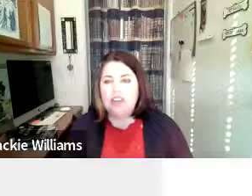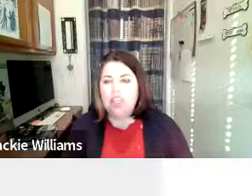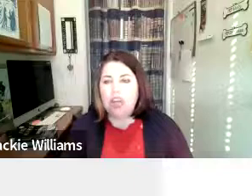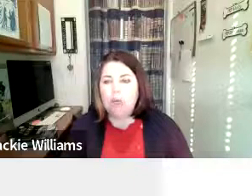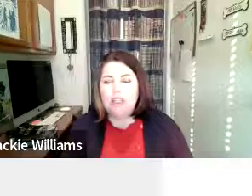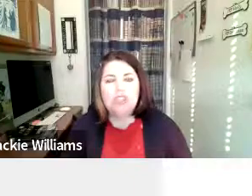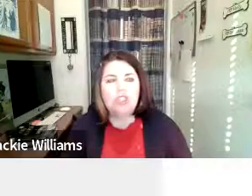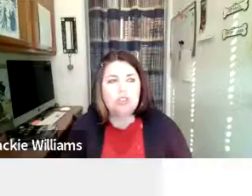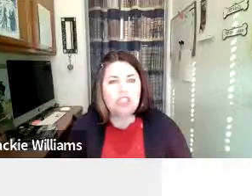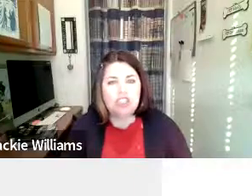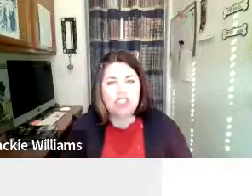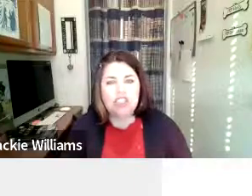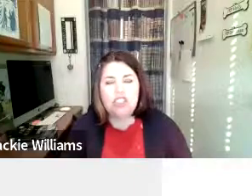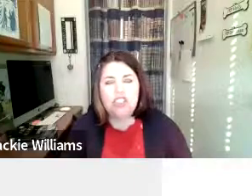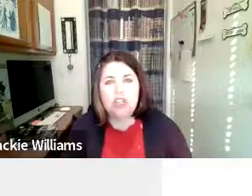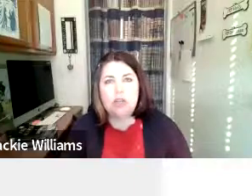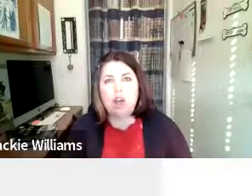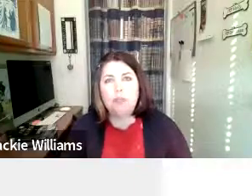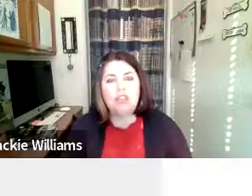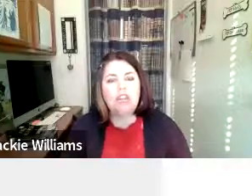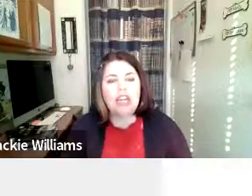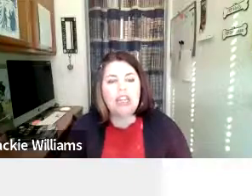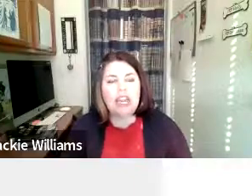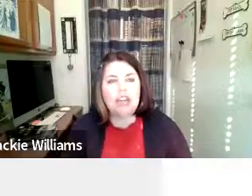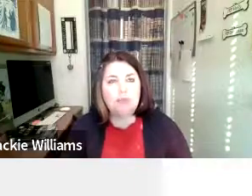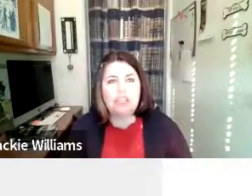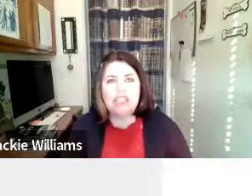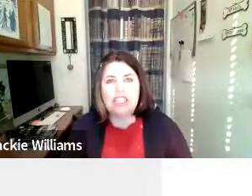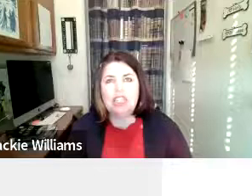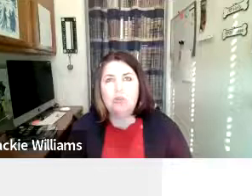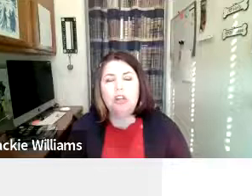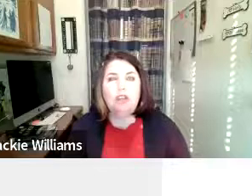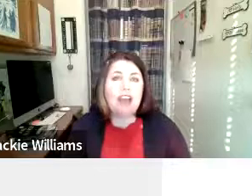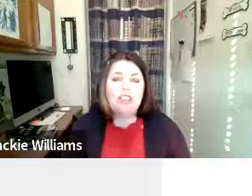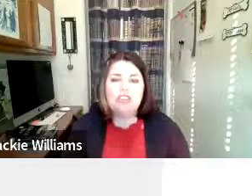definitely open to suggestions, there's going to be an opportunity at the end of the presentation where if you have other